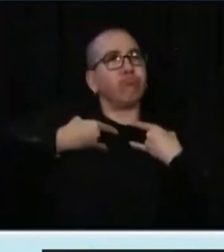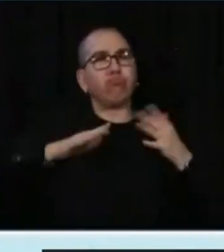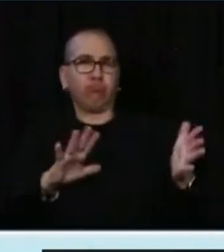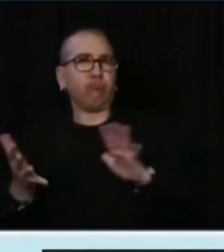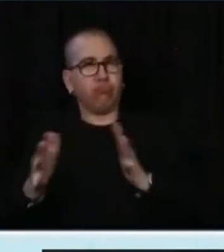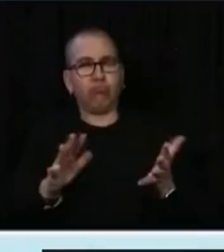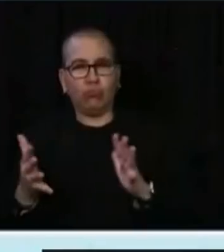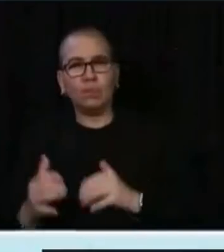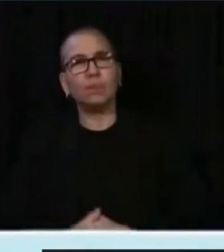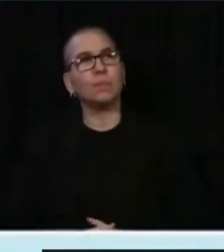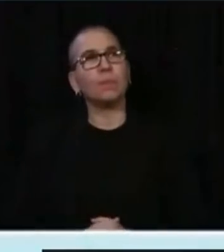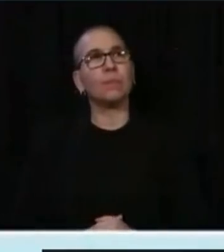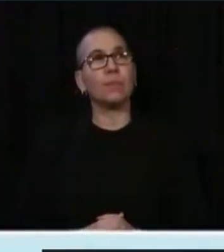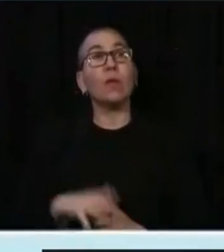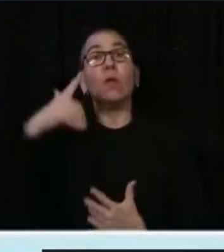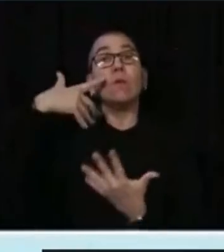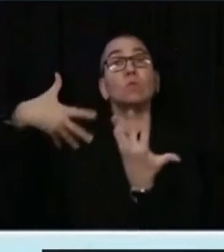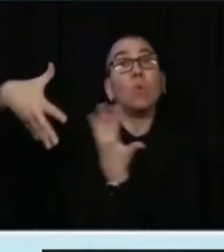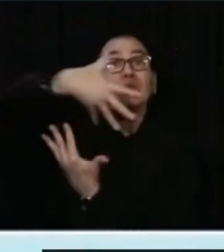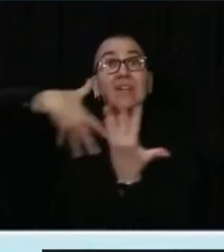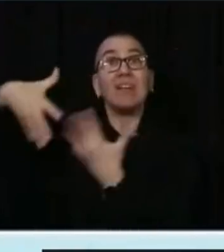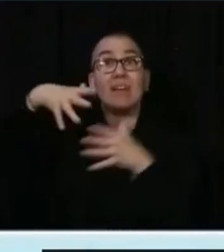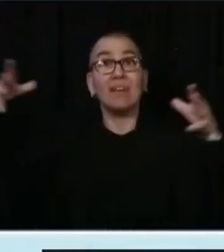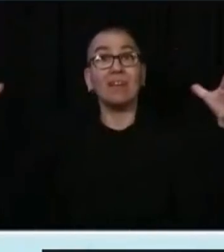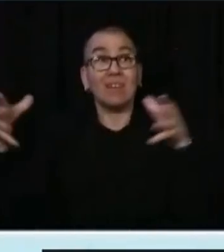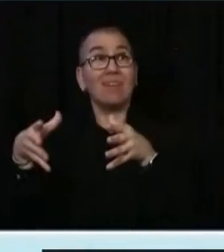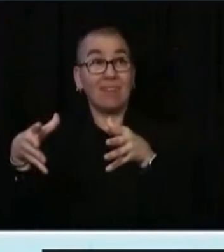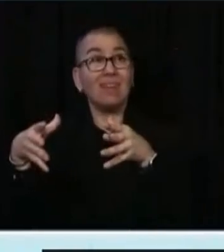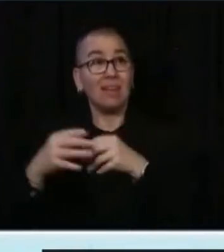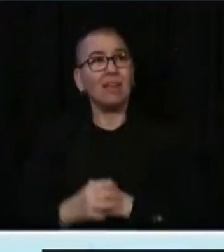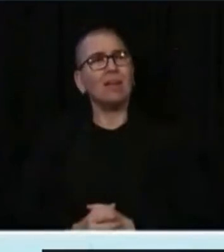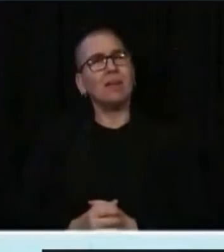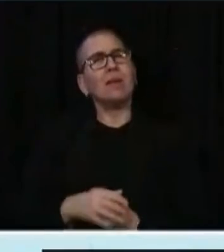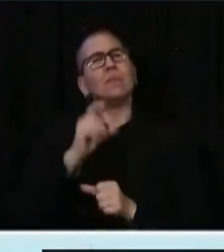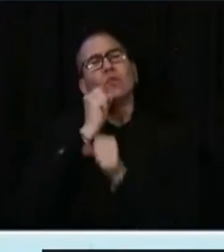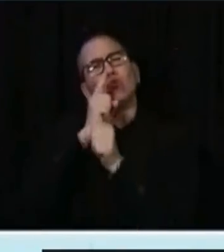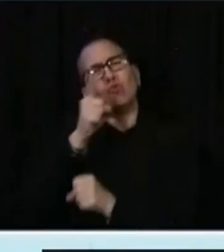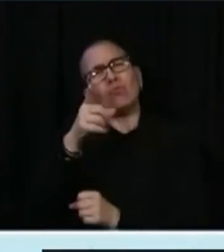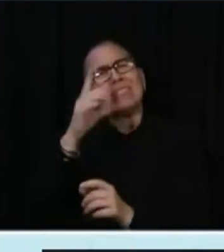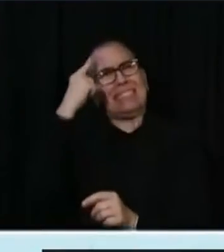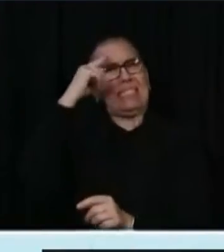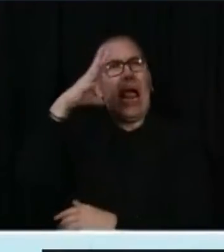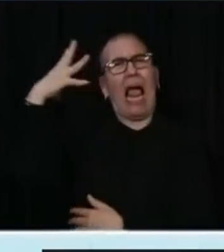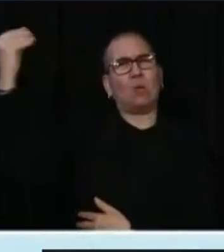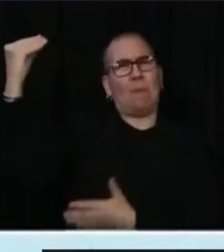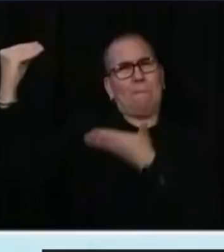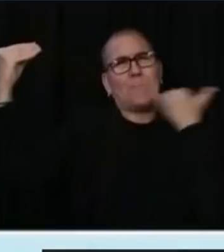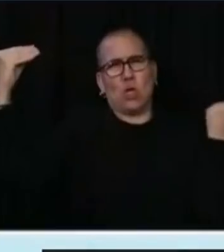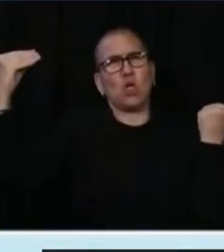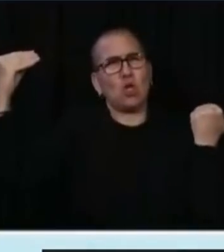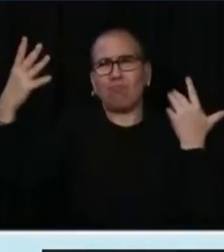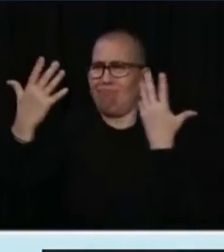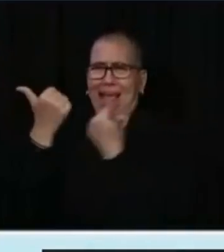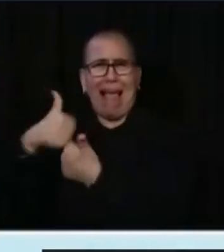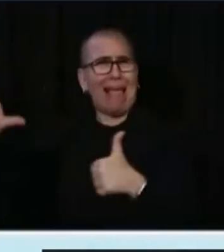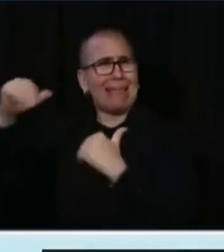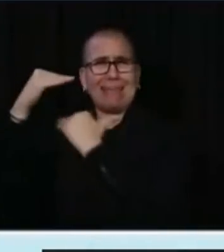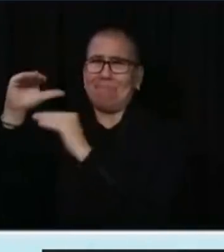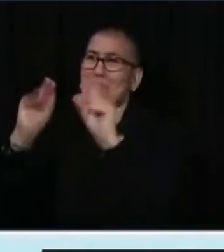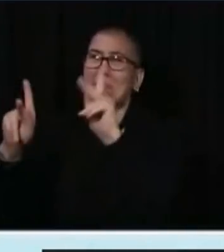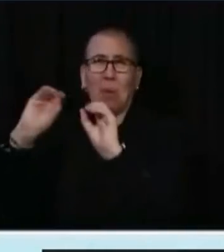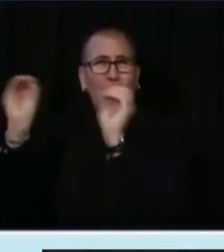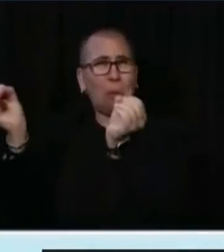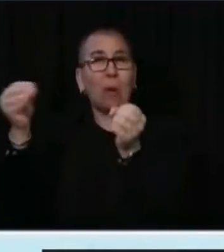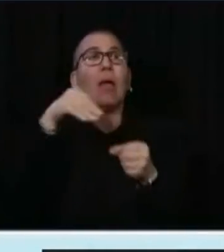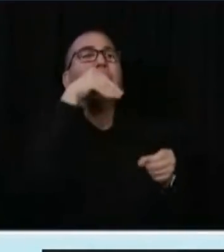MASKS UNTIL WE HIT 70% OR UNTIL